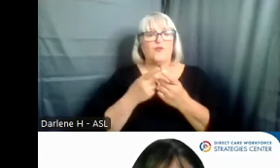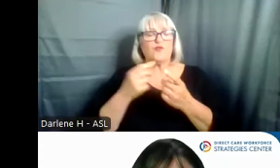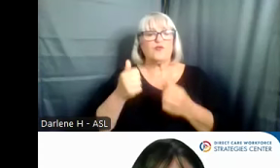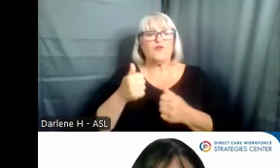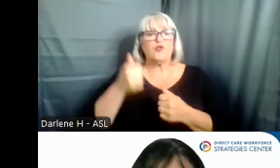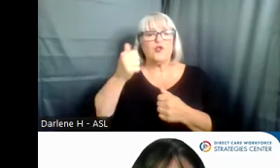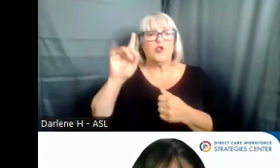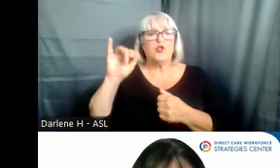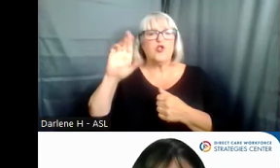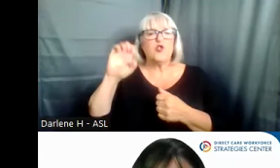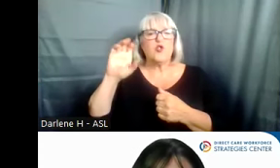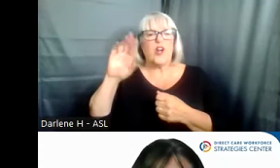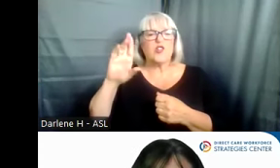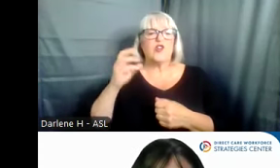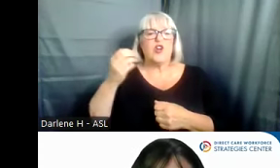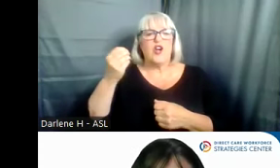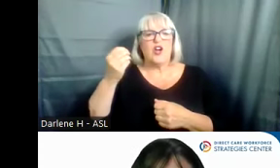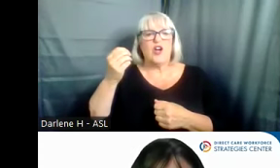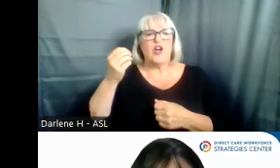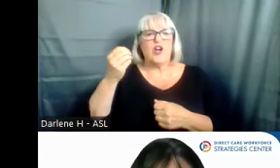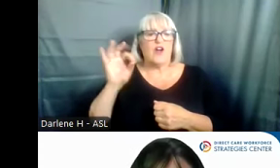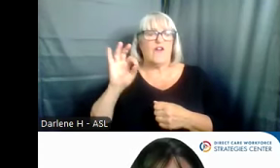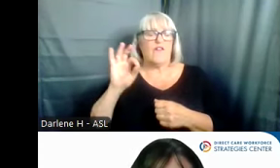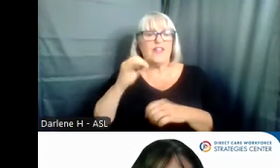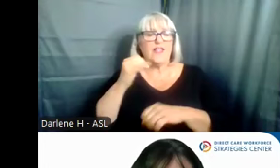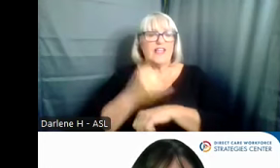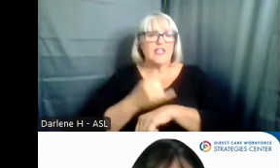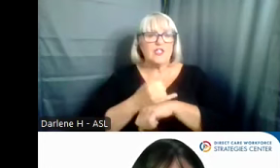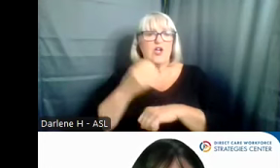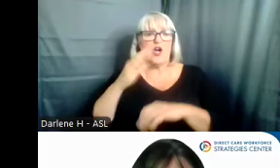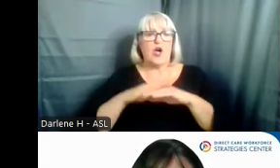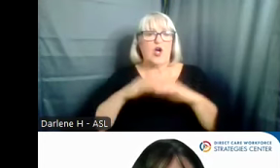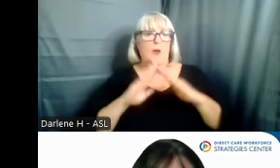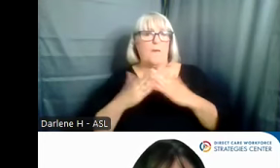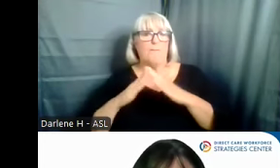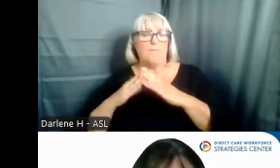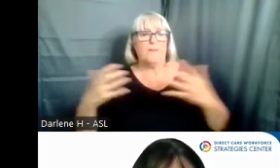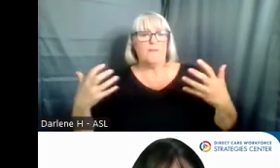research evaluation and demonstration projects in the area of community long term